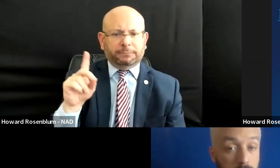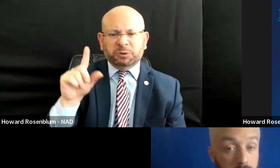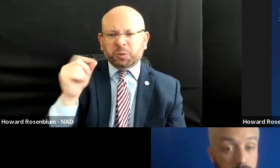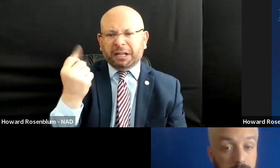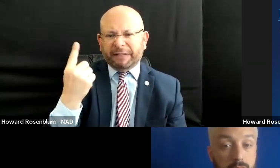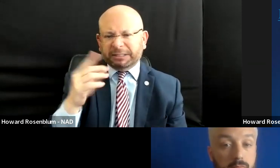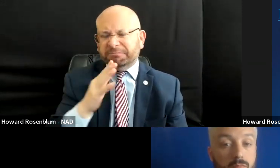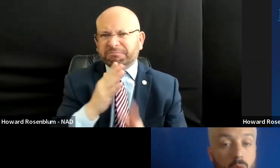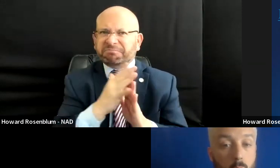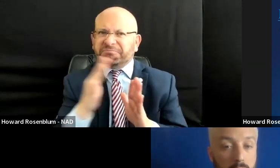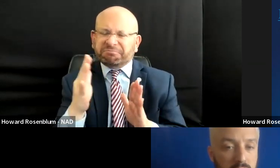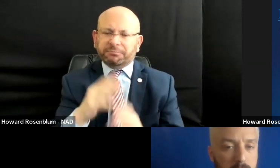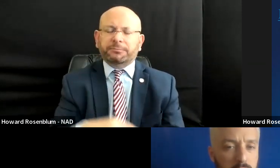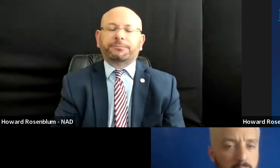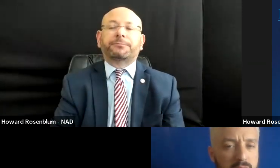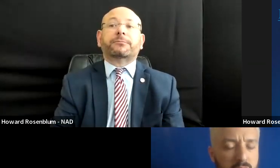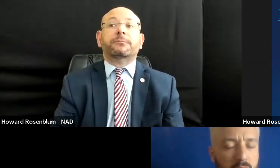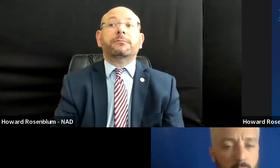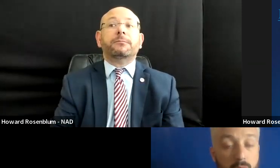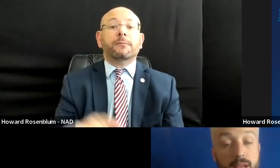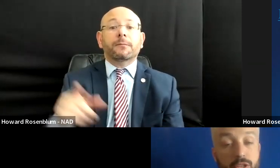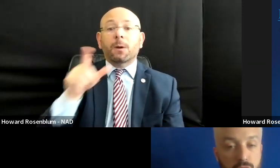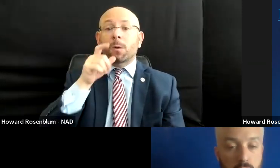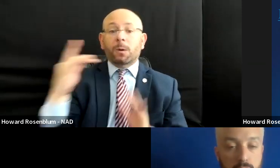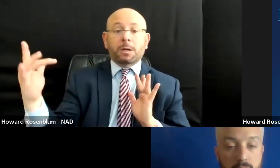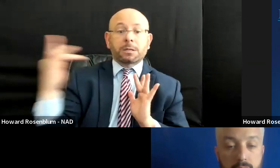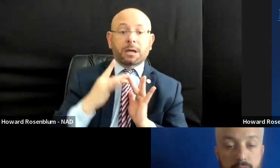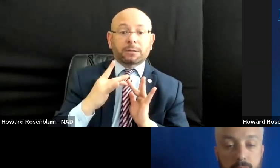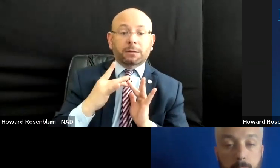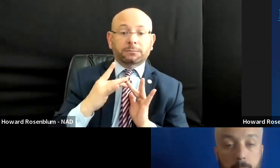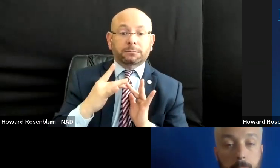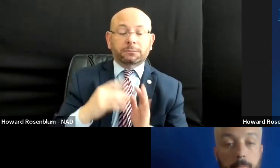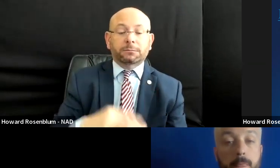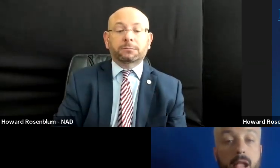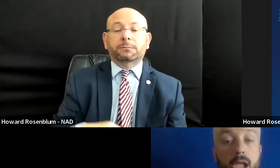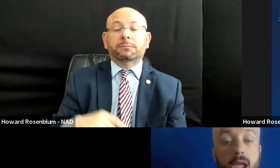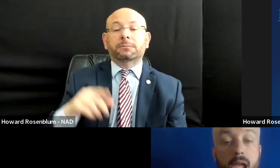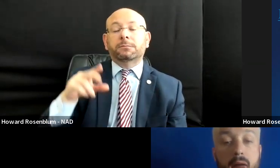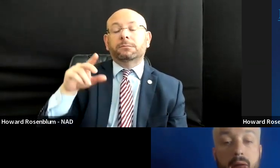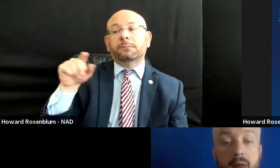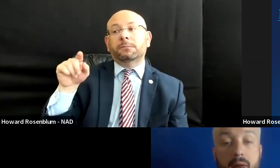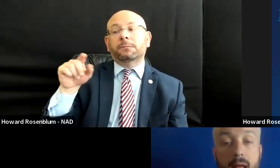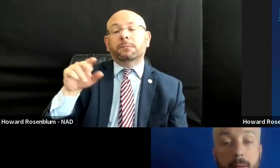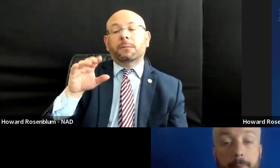working directly with them because sometimes that works better. An example of this would be many years